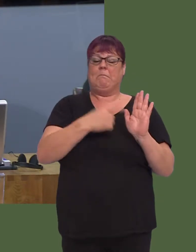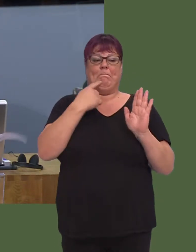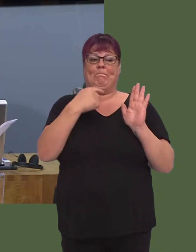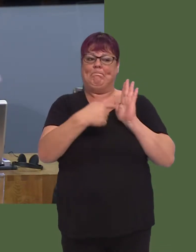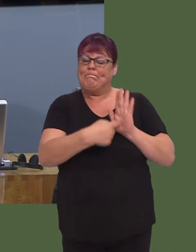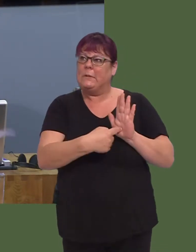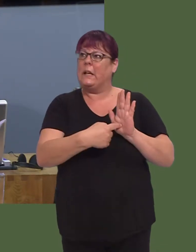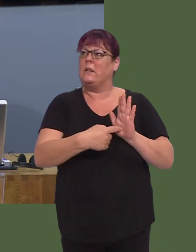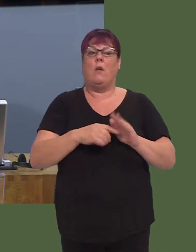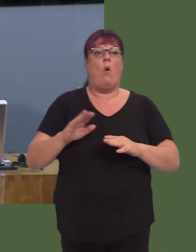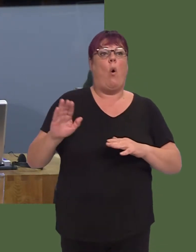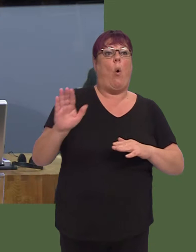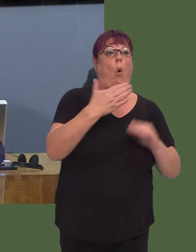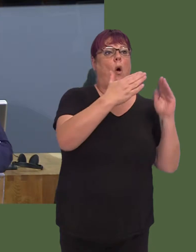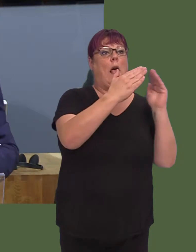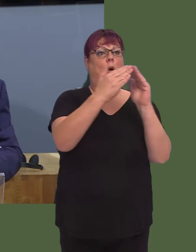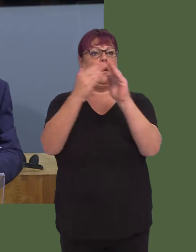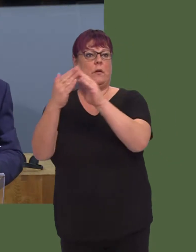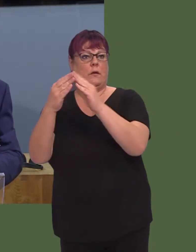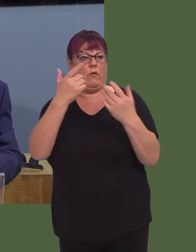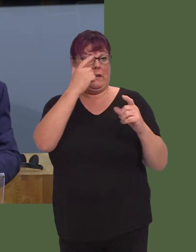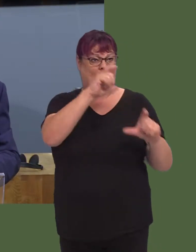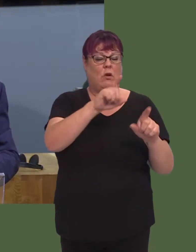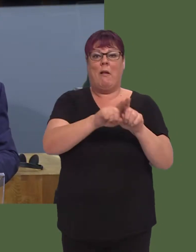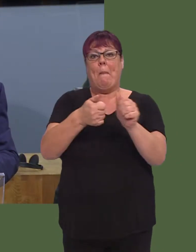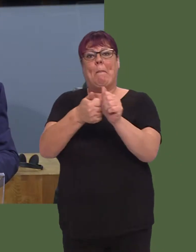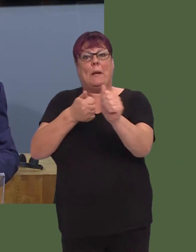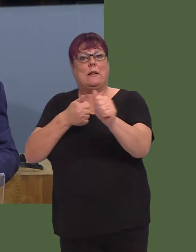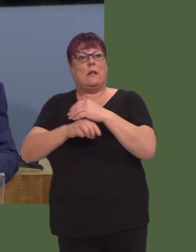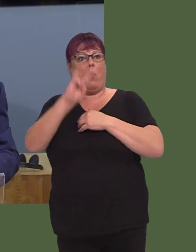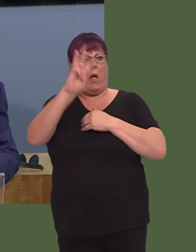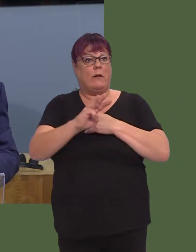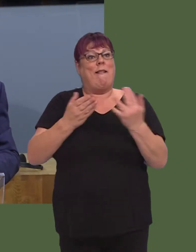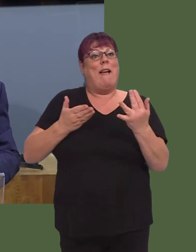committed to ensuring, and I quote, 'that all residential premises and all businesses